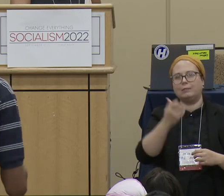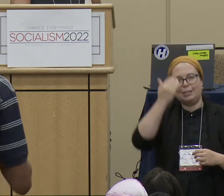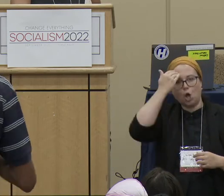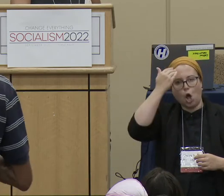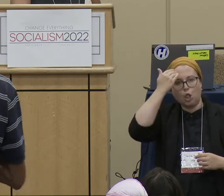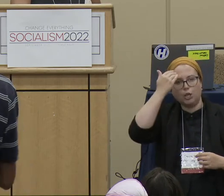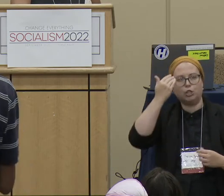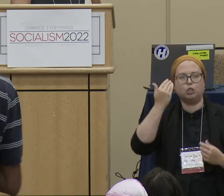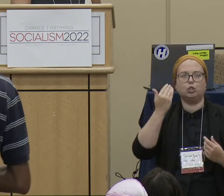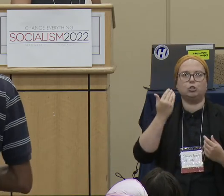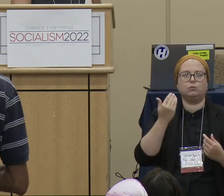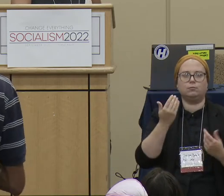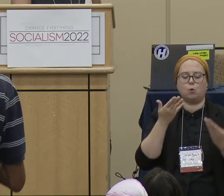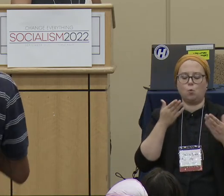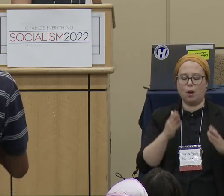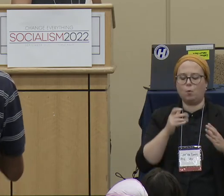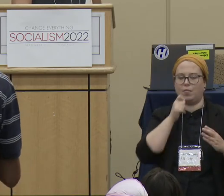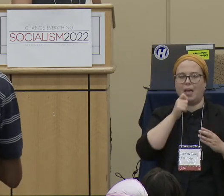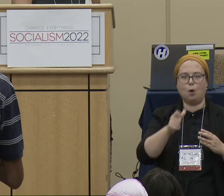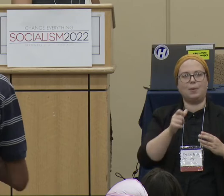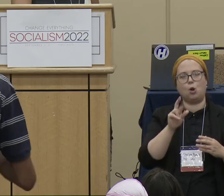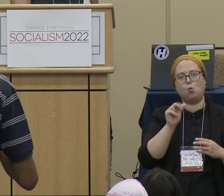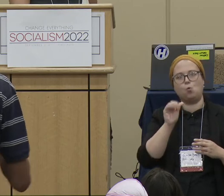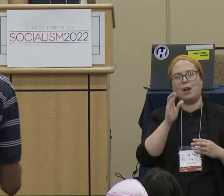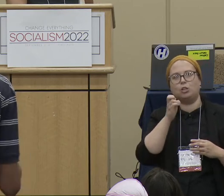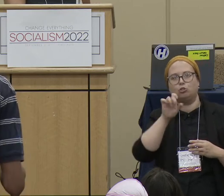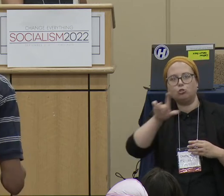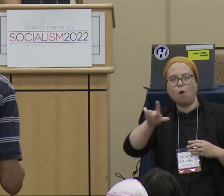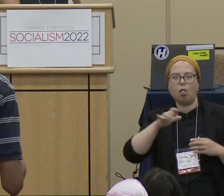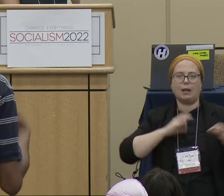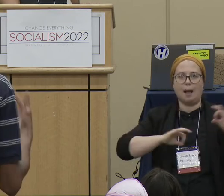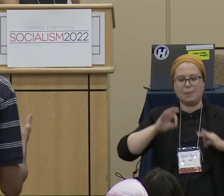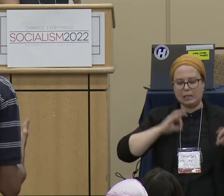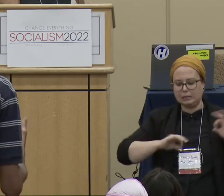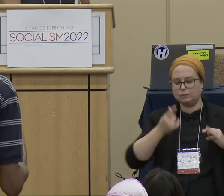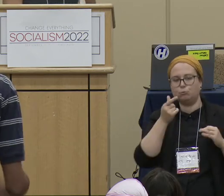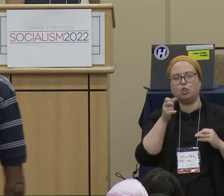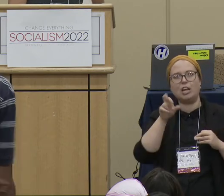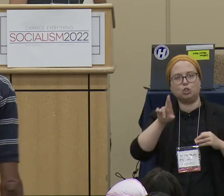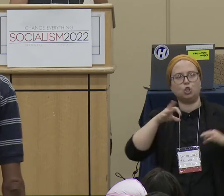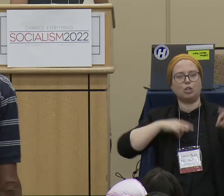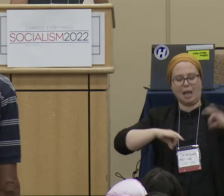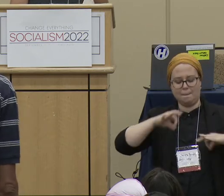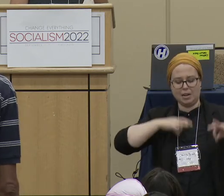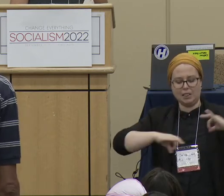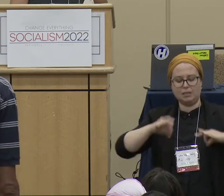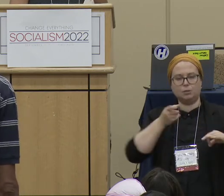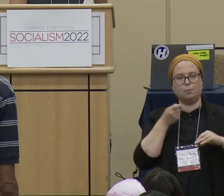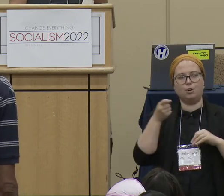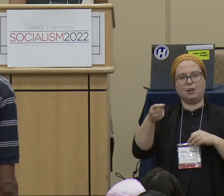it's not acknowledged, and perhaps there's a way without it being racial capitalism, gender capitalism, whatever,